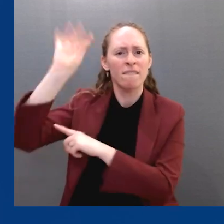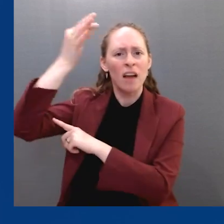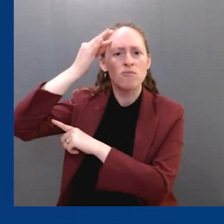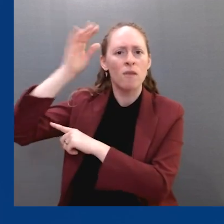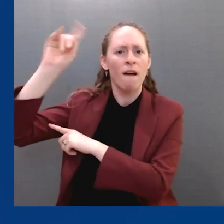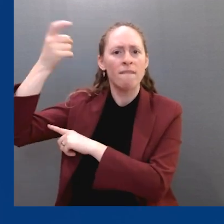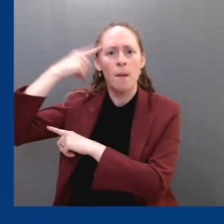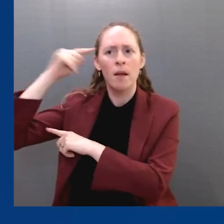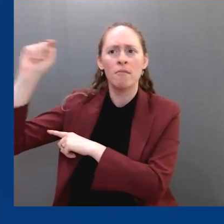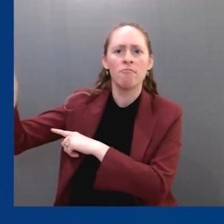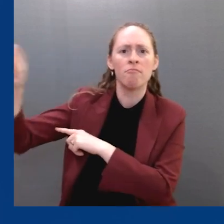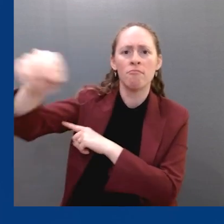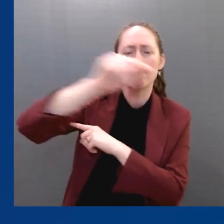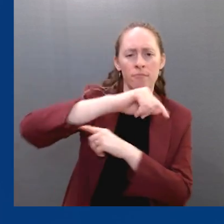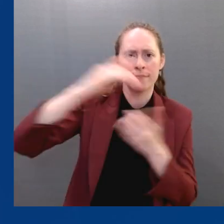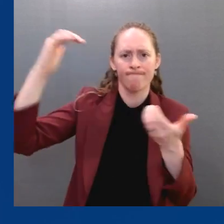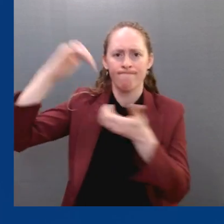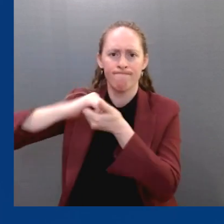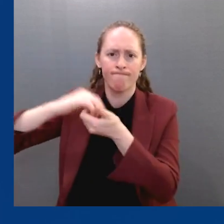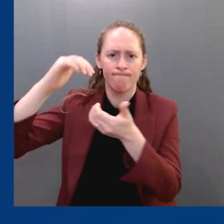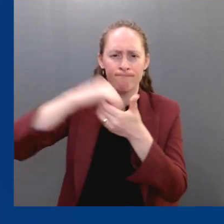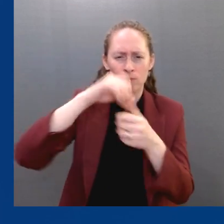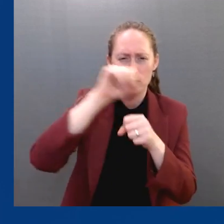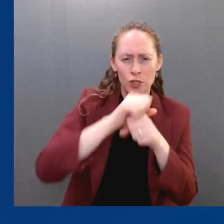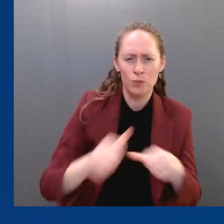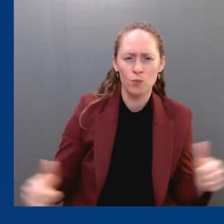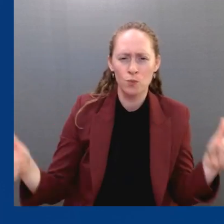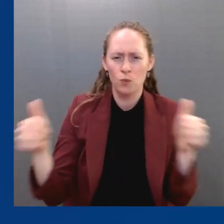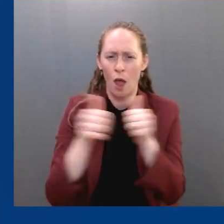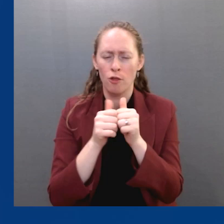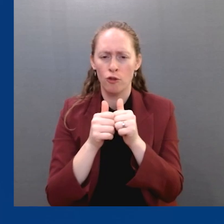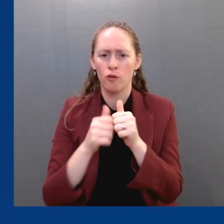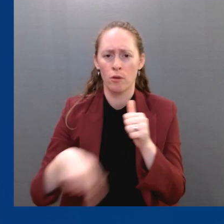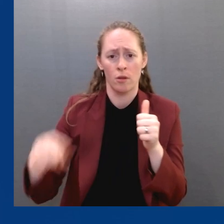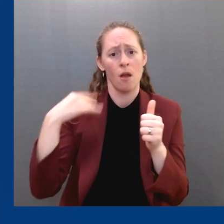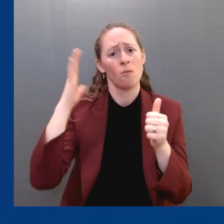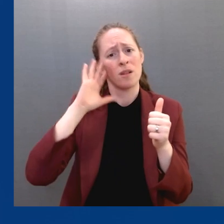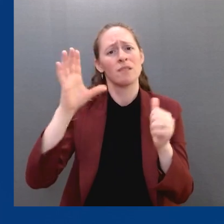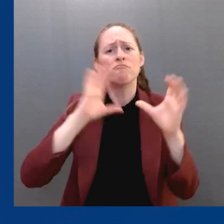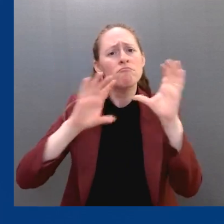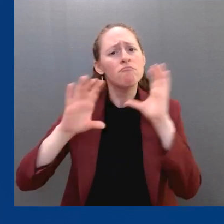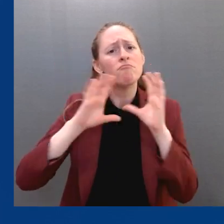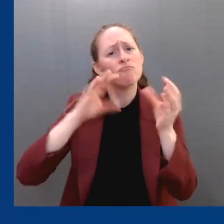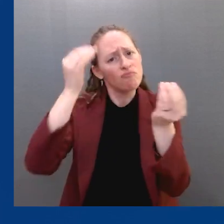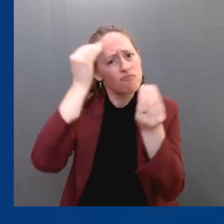You'll hear more from us in the days and weeks ahead. This is something that we have been working